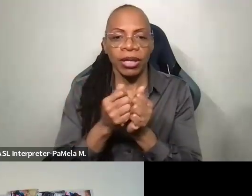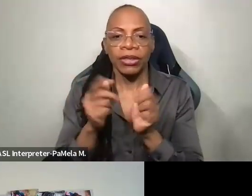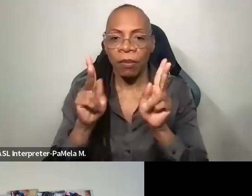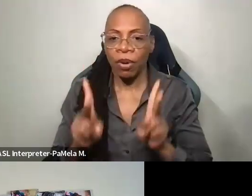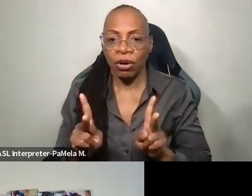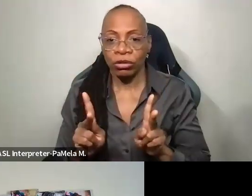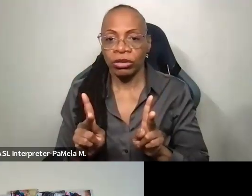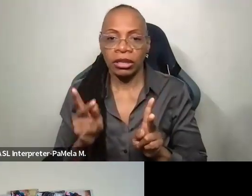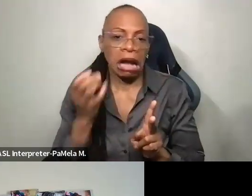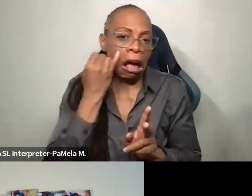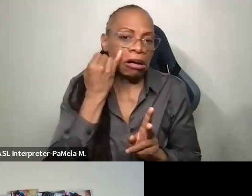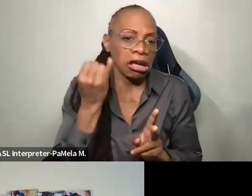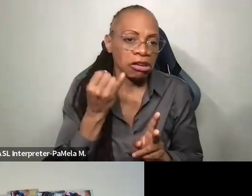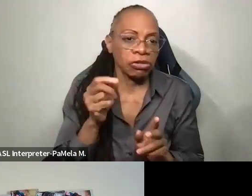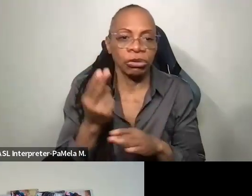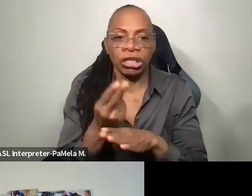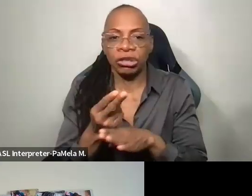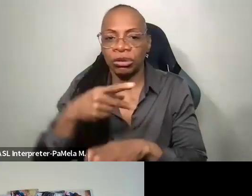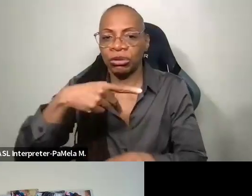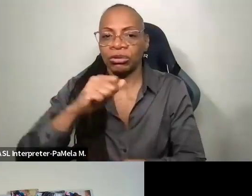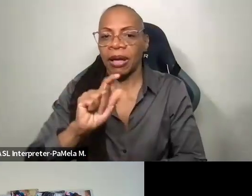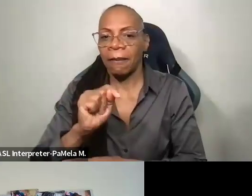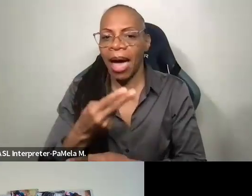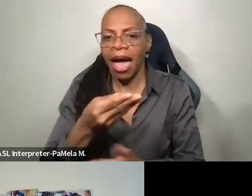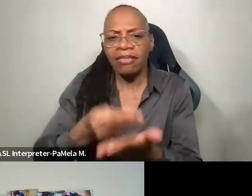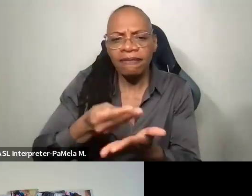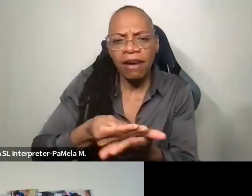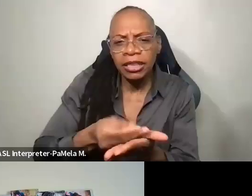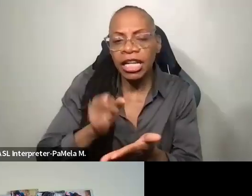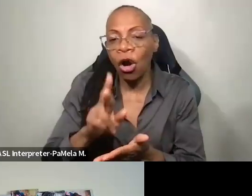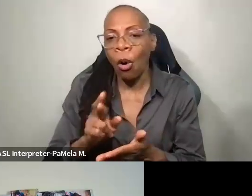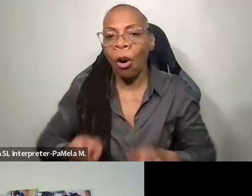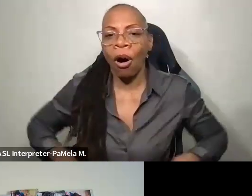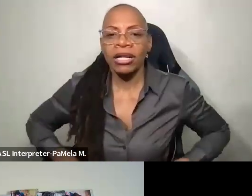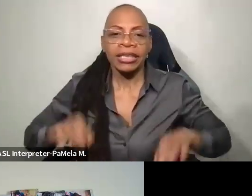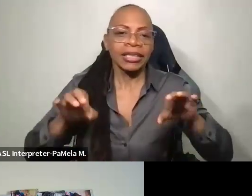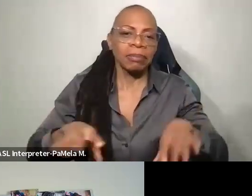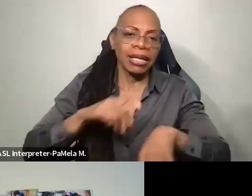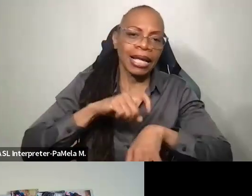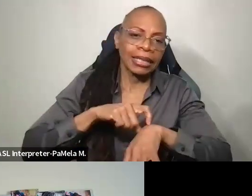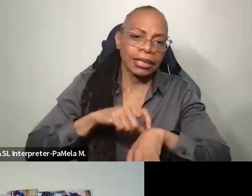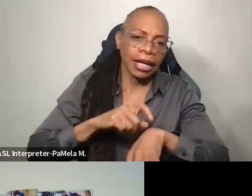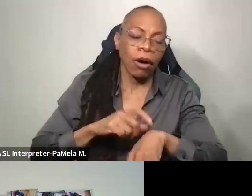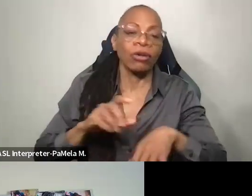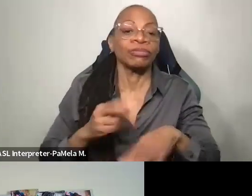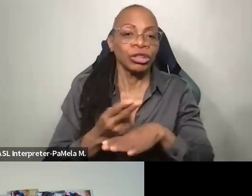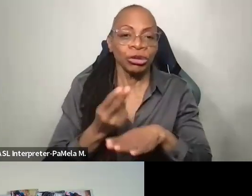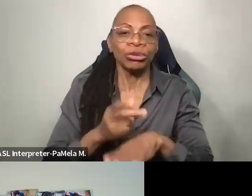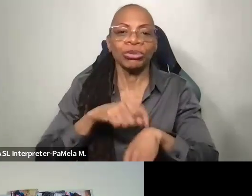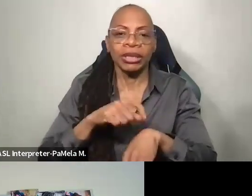So let's we can take that offline and to your SPC2 is a great resource for determining